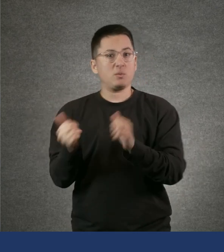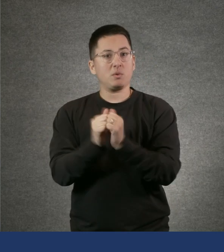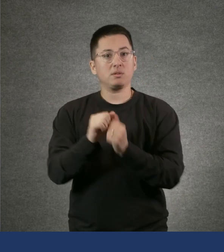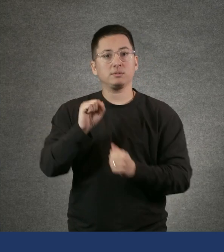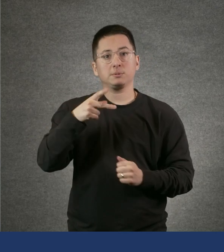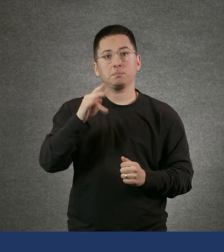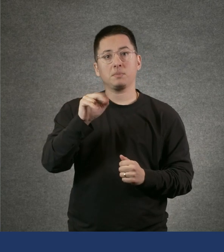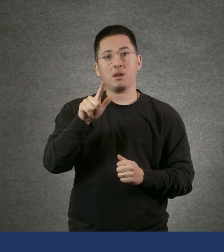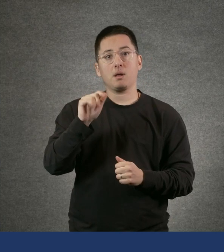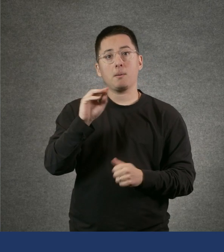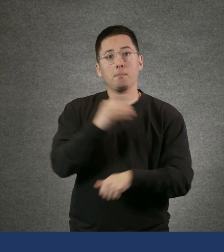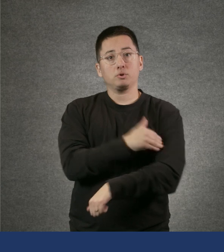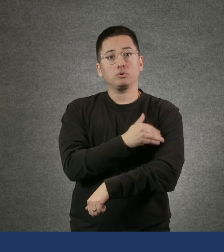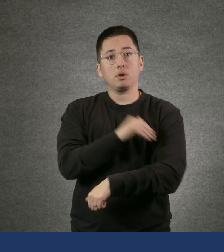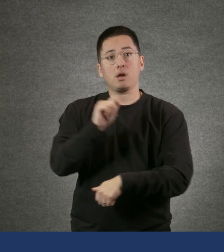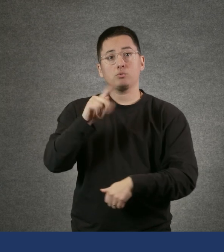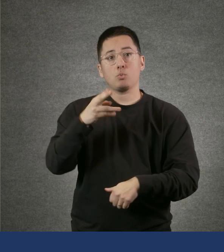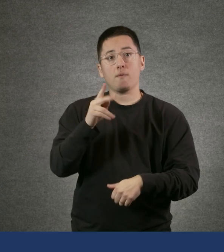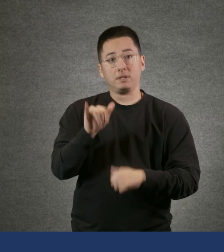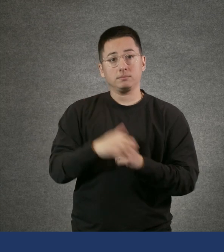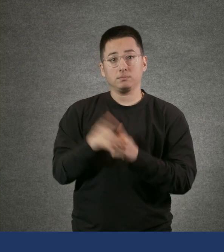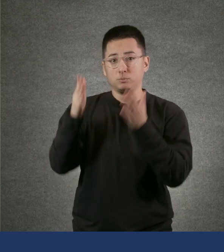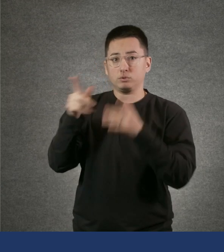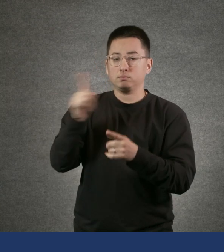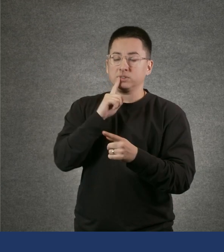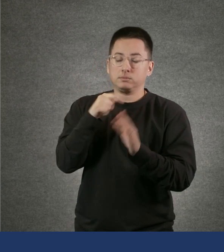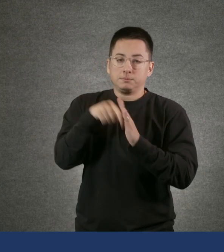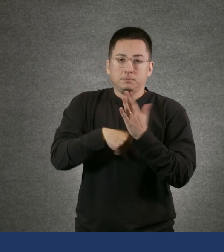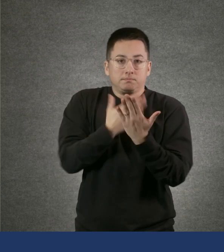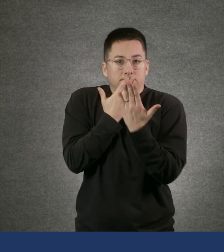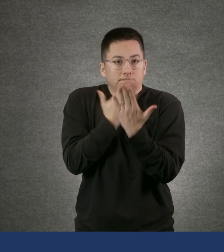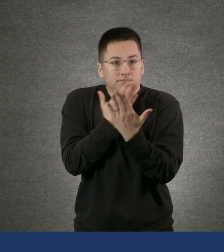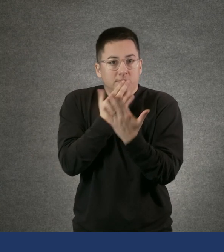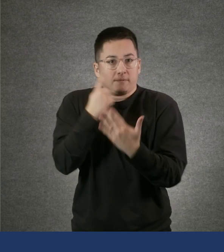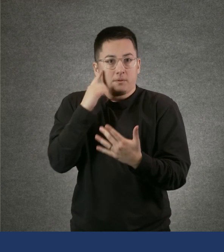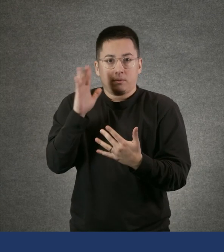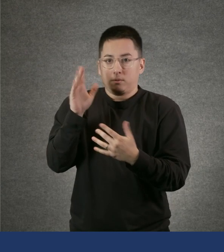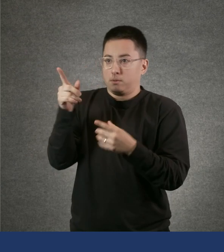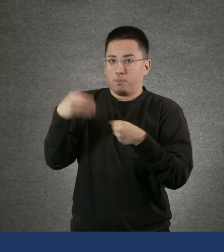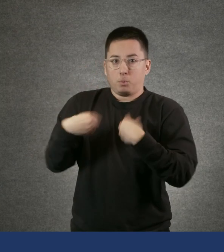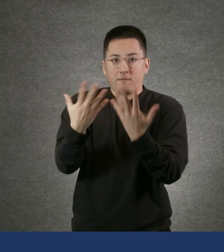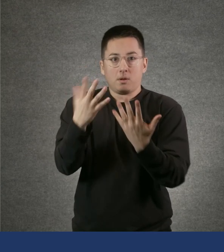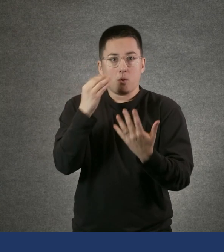A person who never stopped fighting to achieve what he felt is a fundamental human right.